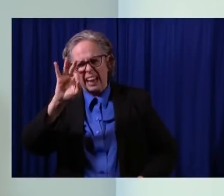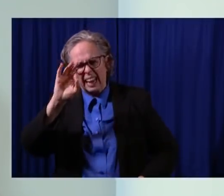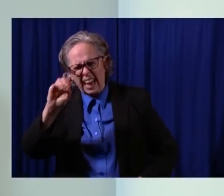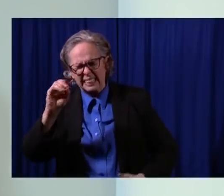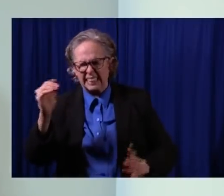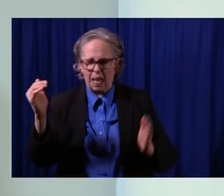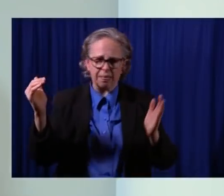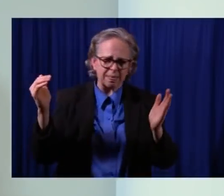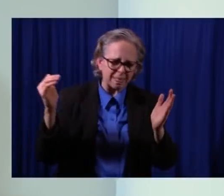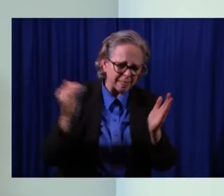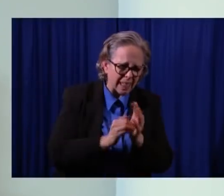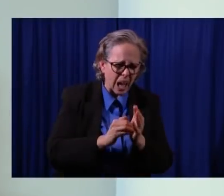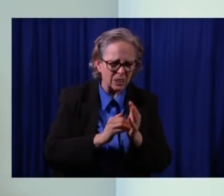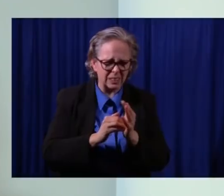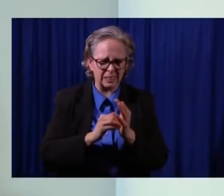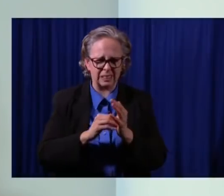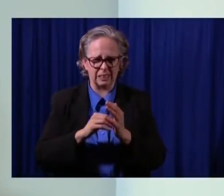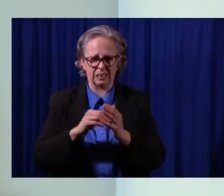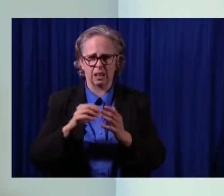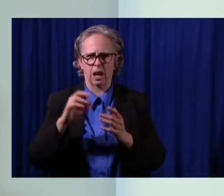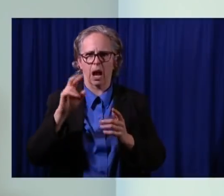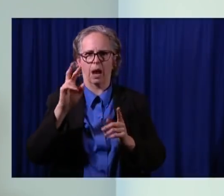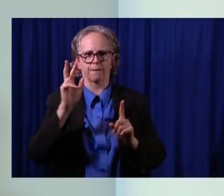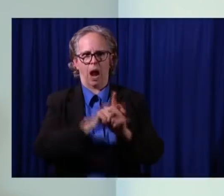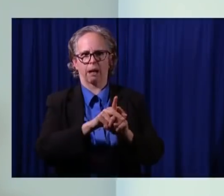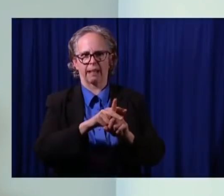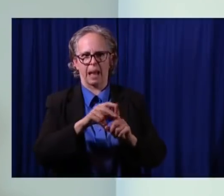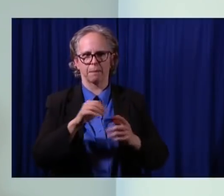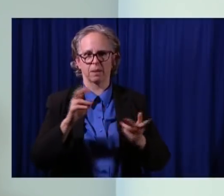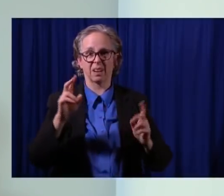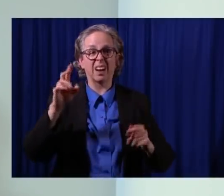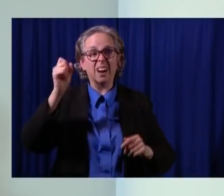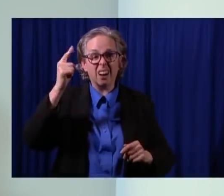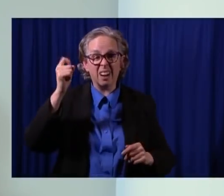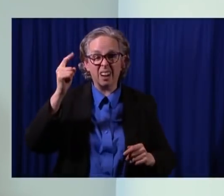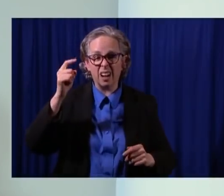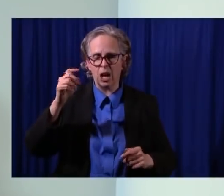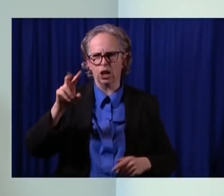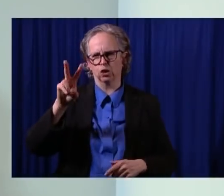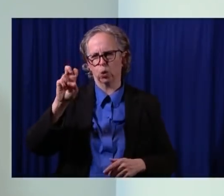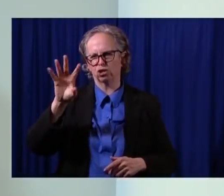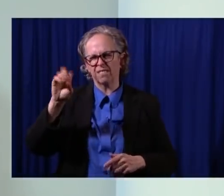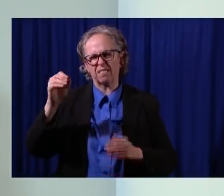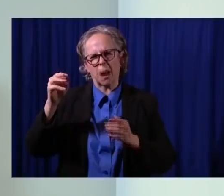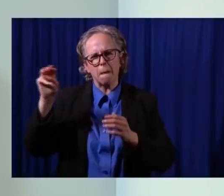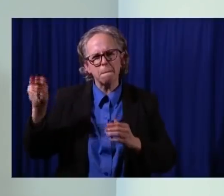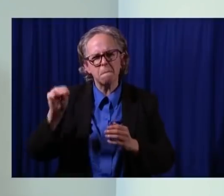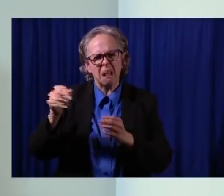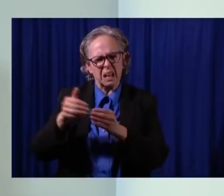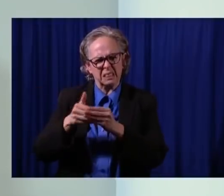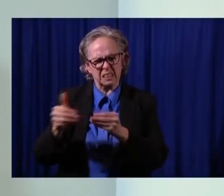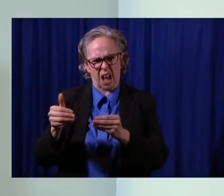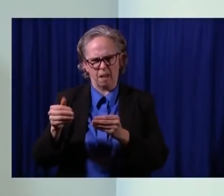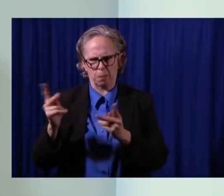HAVEN'T LOST THEIR JOBS AND THOSE WHO HAVEN'T LOST THEIR JOBS AND THE MOST ALARMING